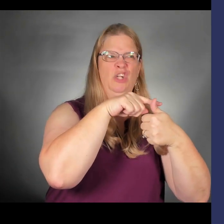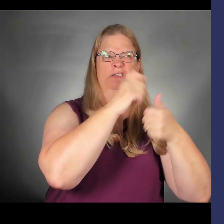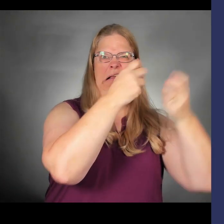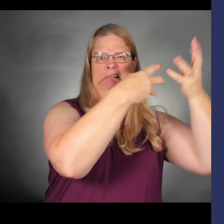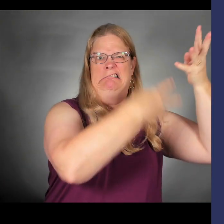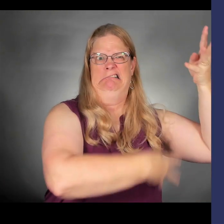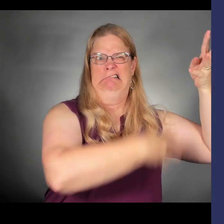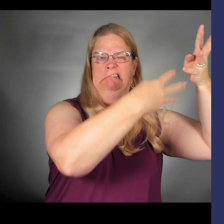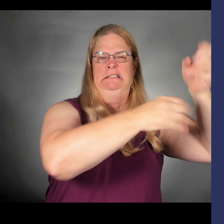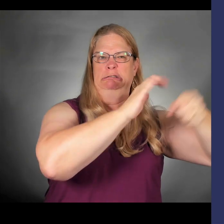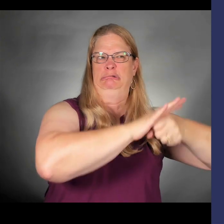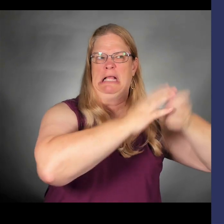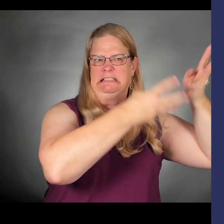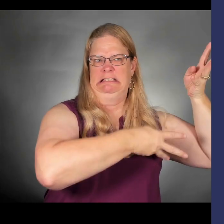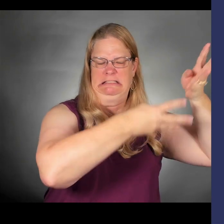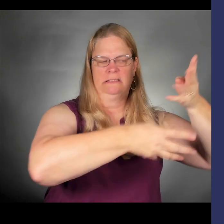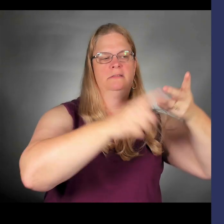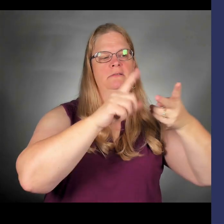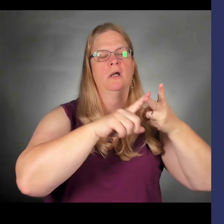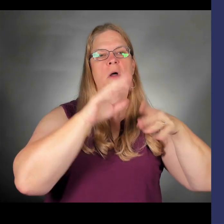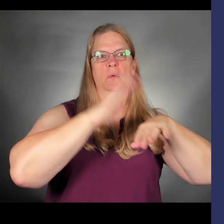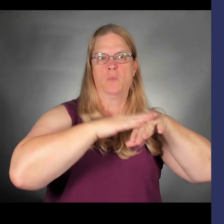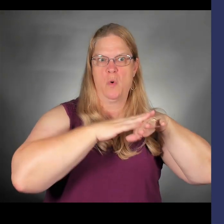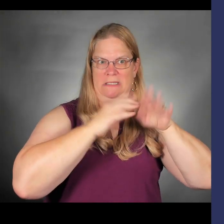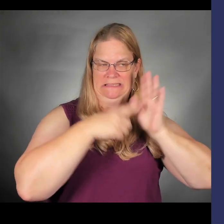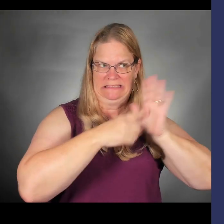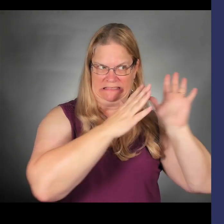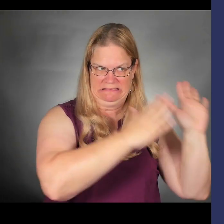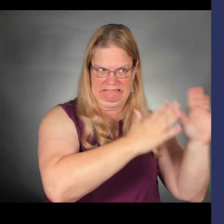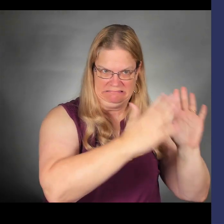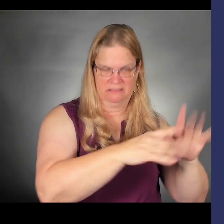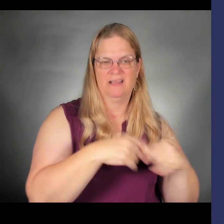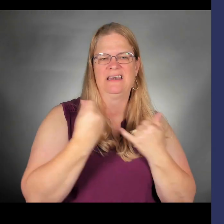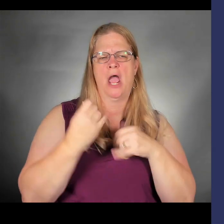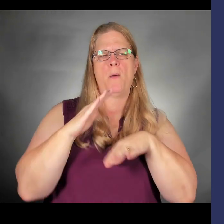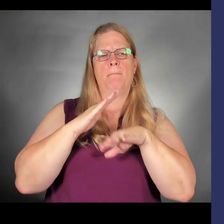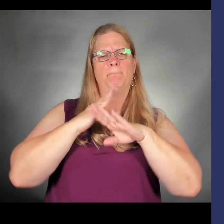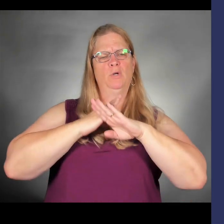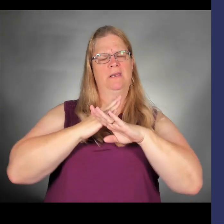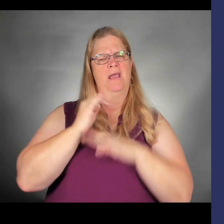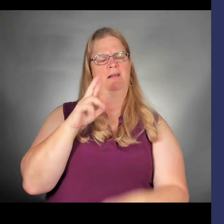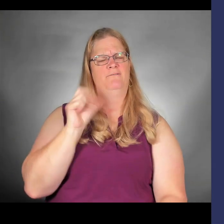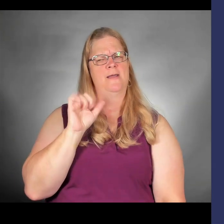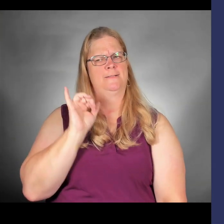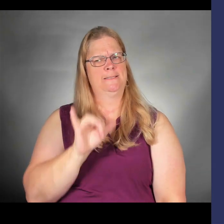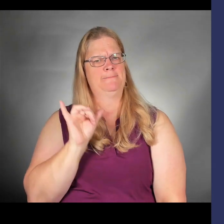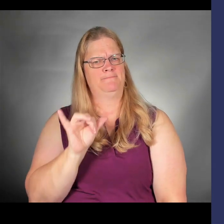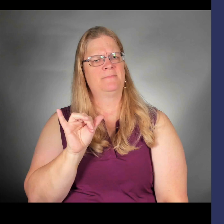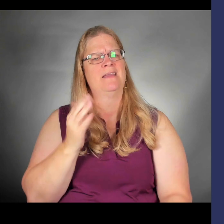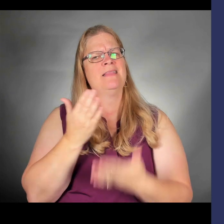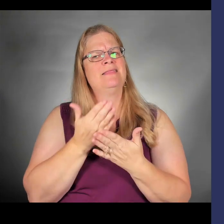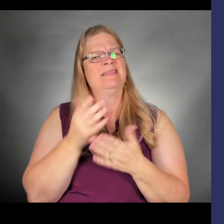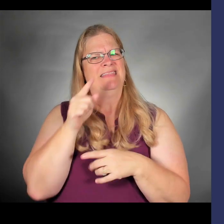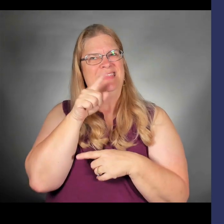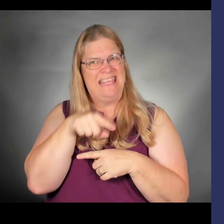So as I mentioned earlier, we have risk factors, we have warning signs that we've reviewed, and now protective factors.